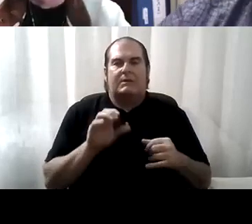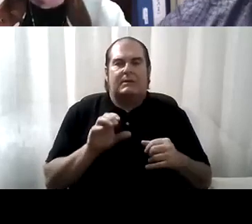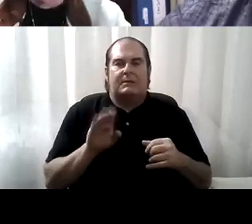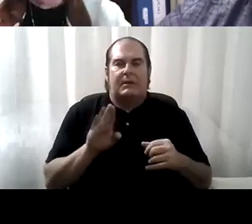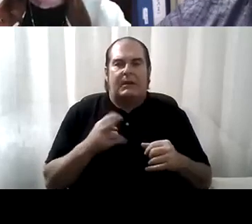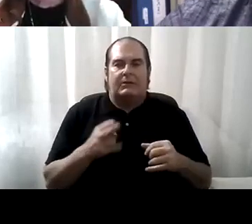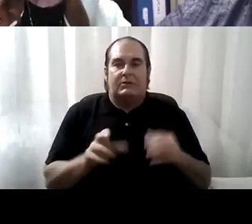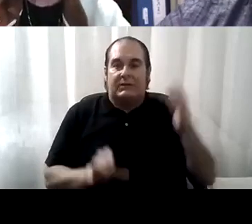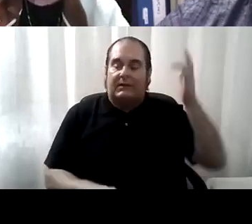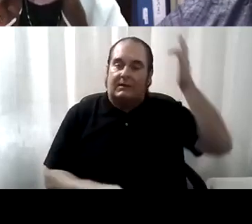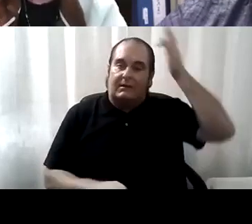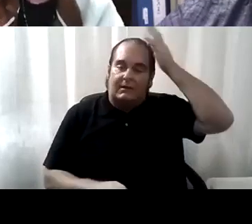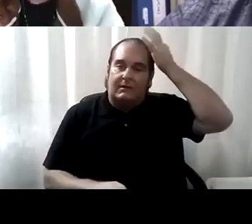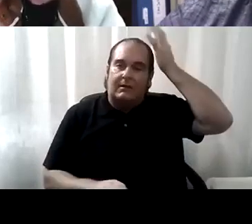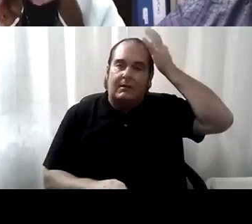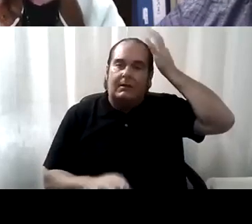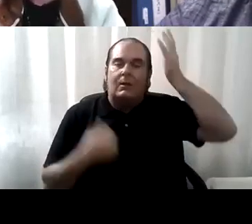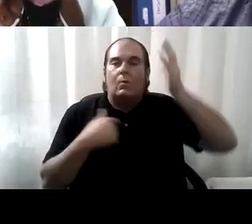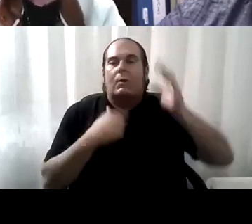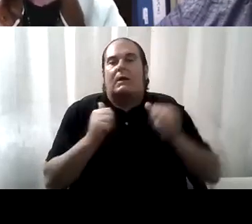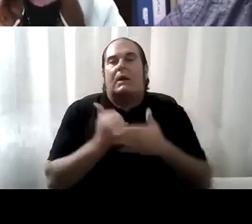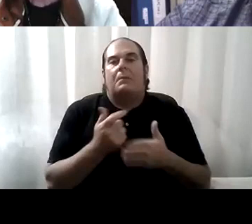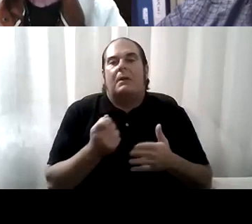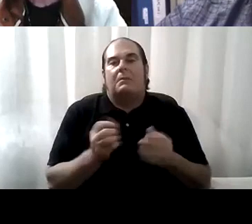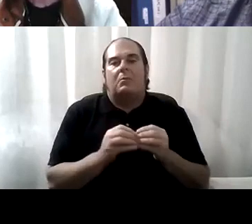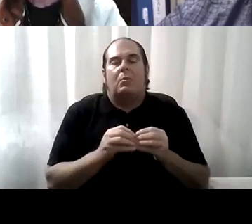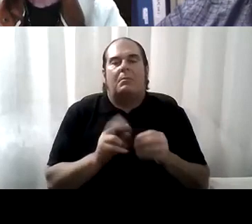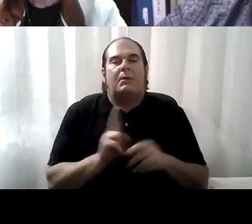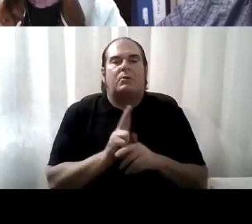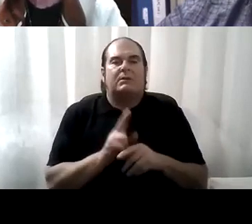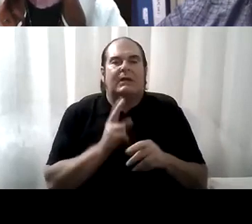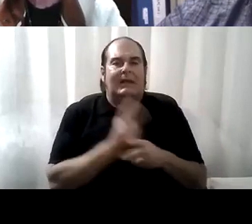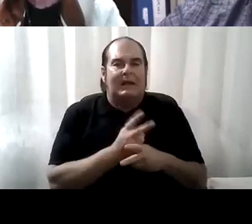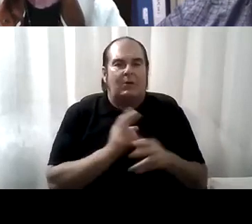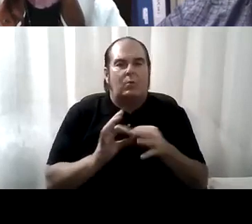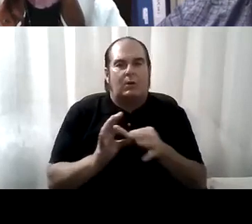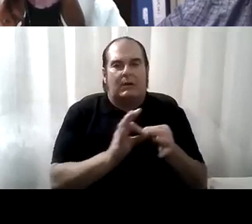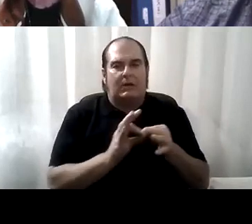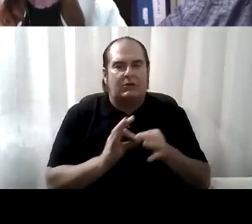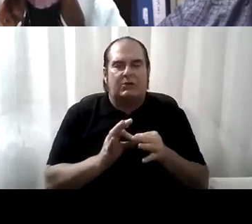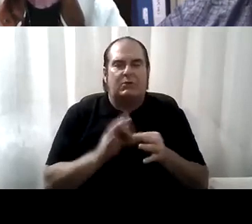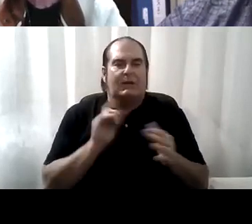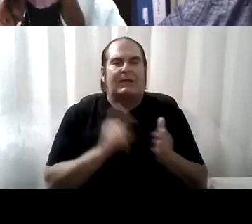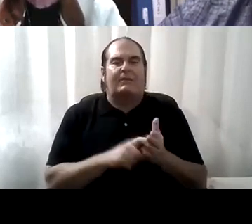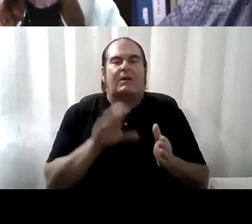can help a little bit more by using care coordination to identify comorbid health related issues